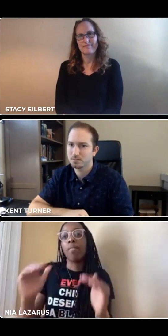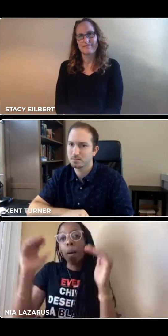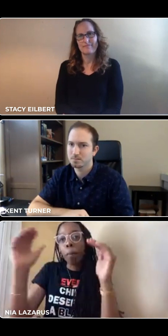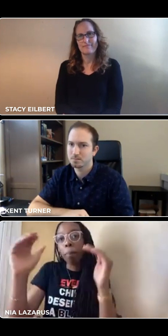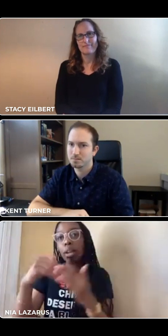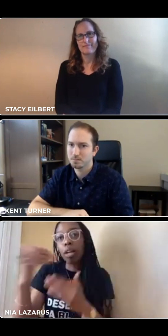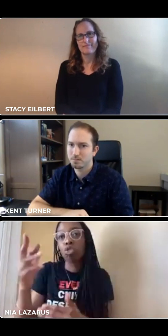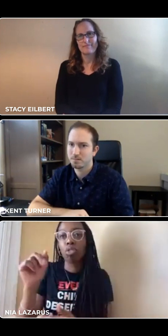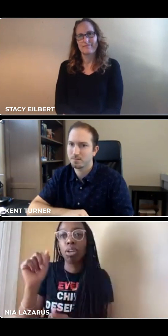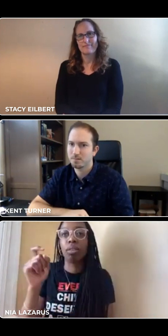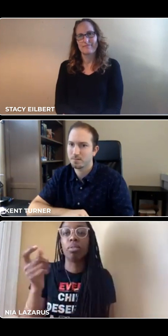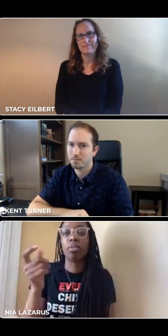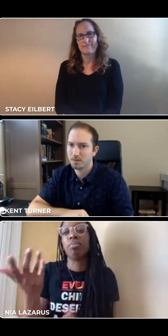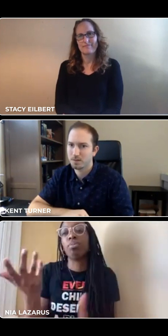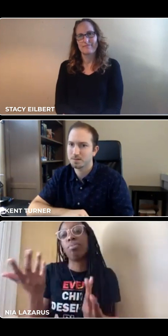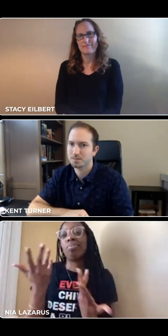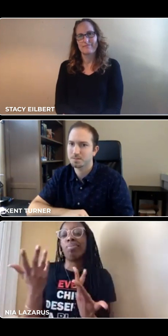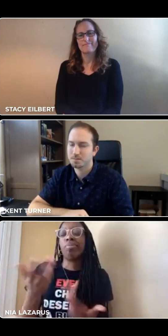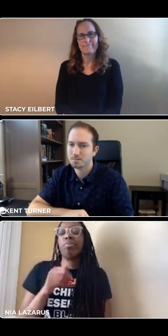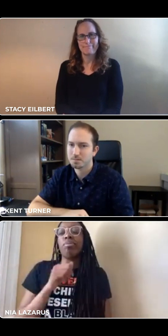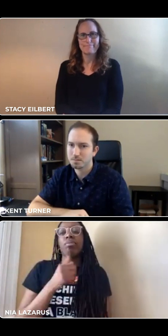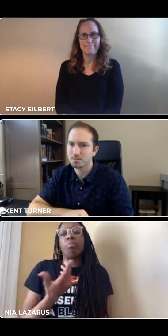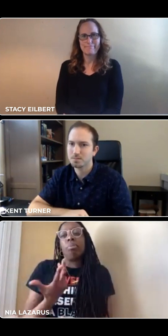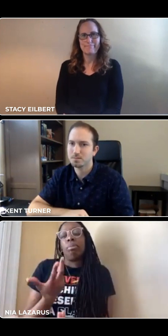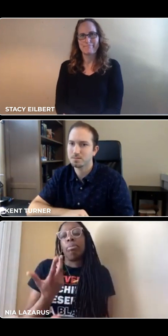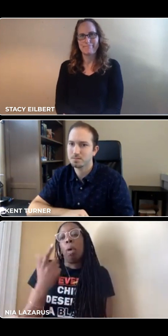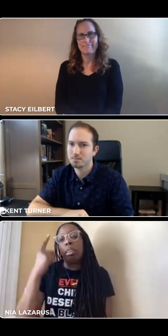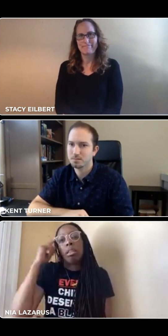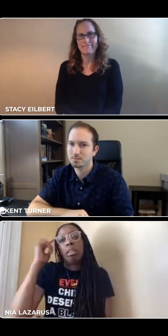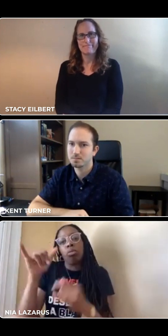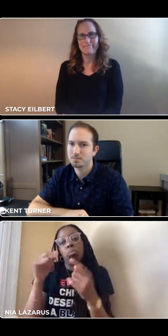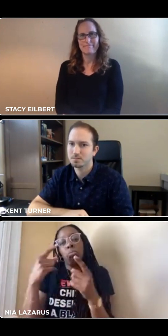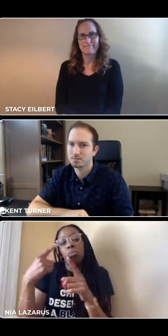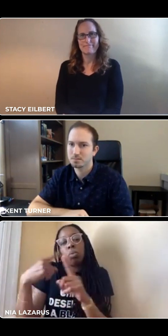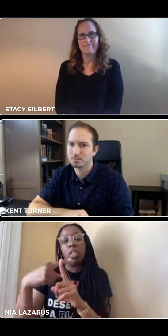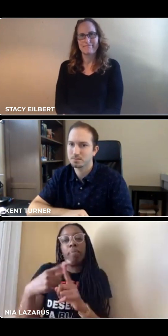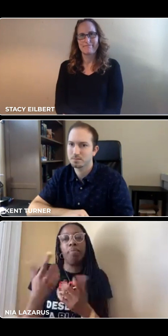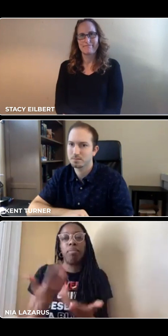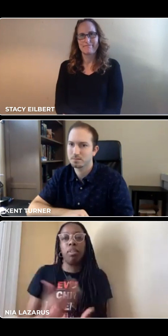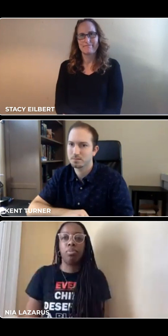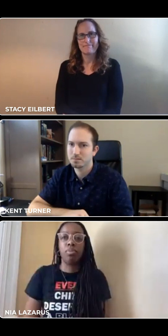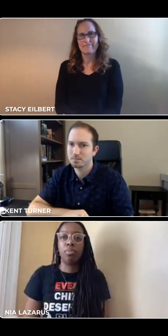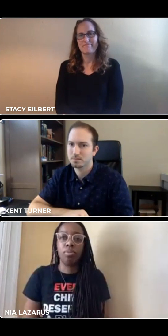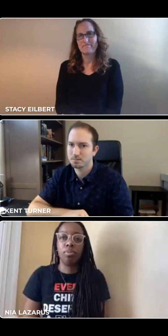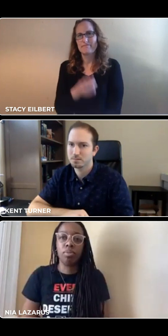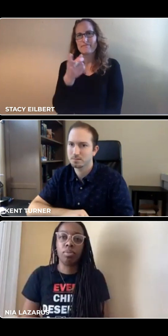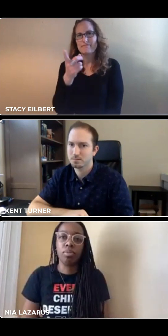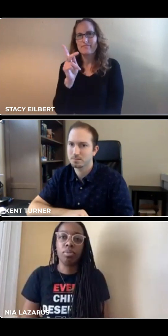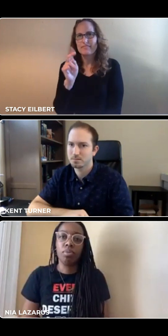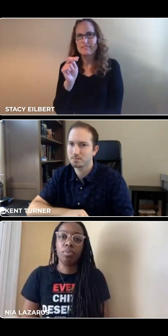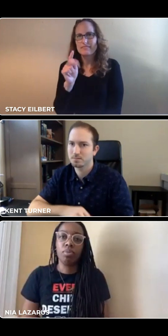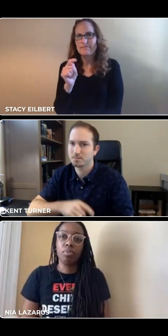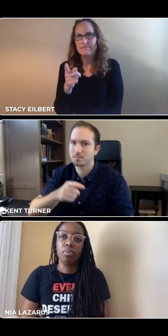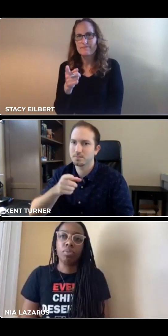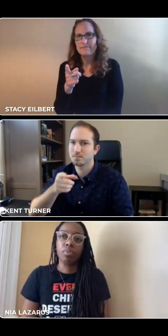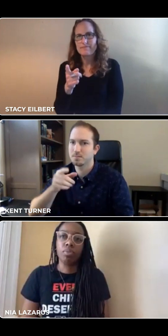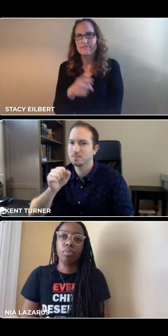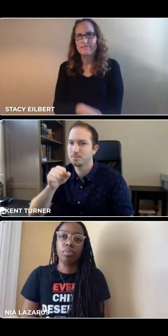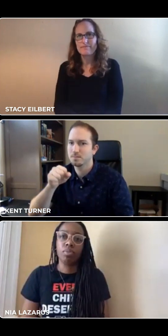passing or meeting of grades, about not moving on the following year. And that's not really necessary. And I don't think there's any positives out of doing that.